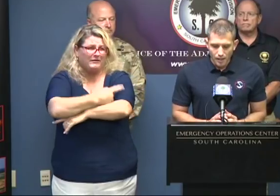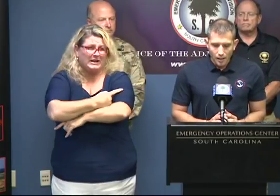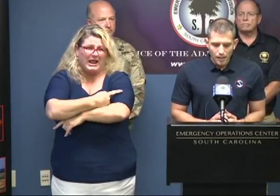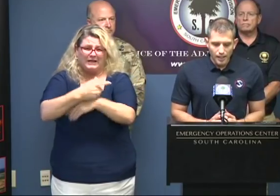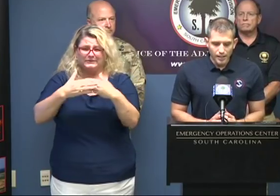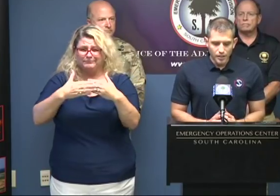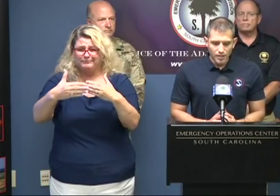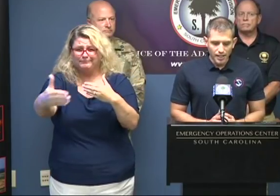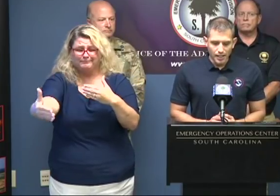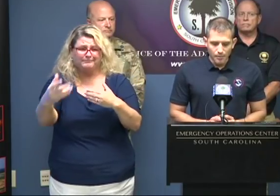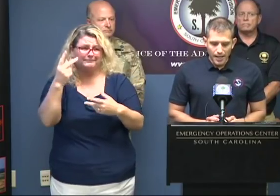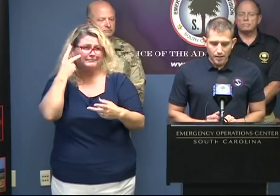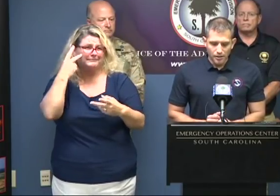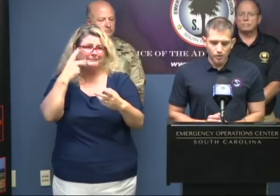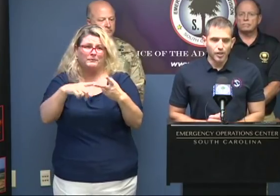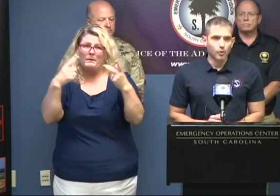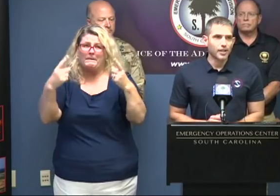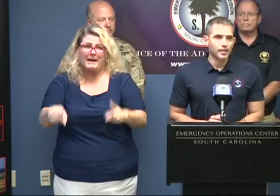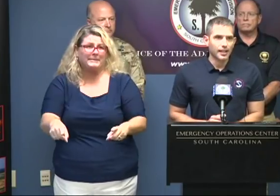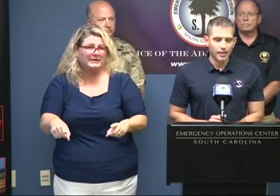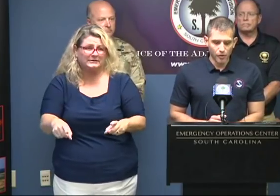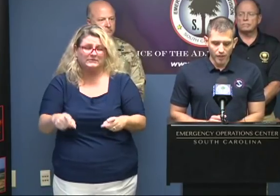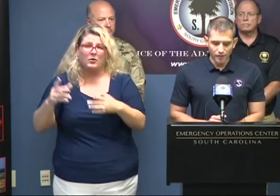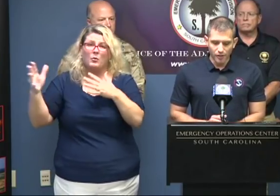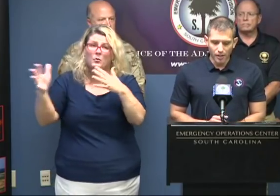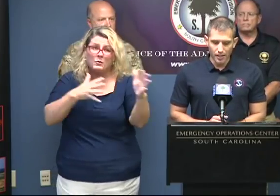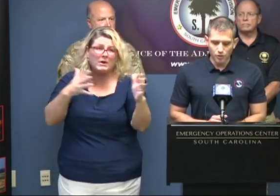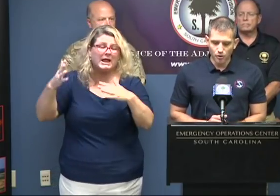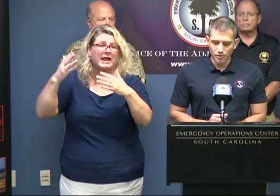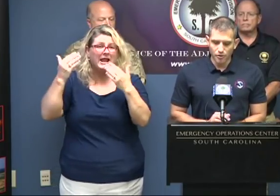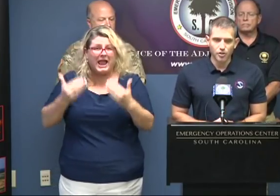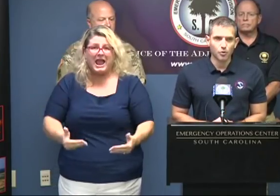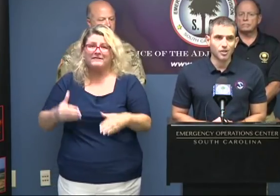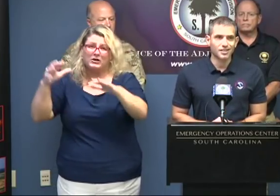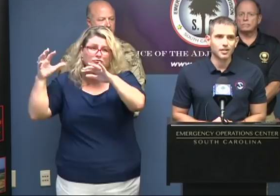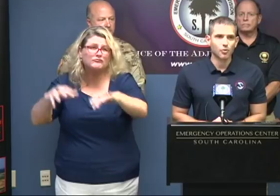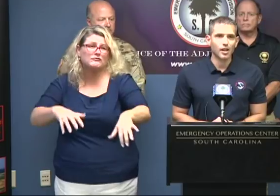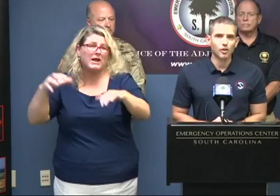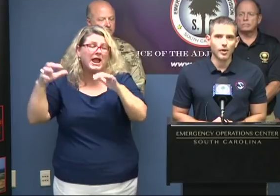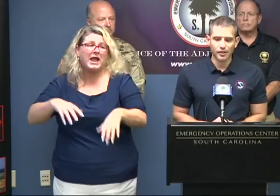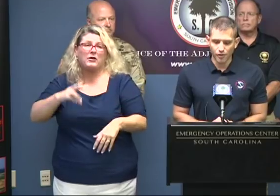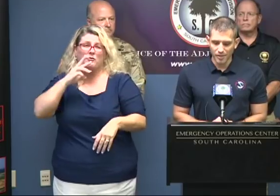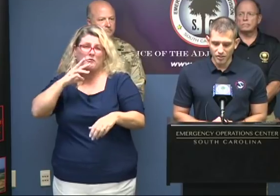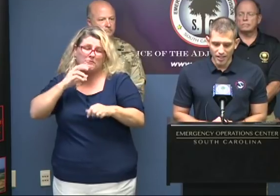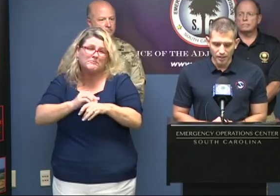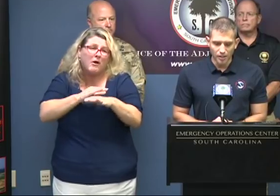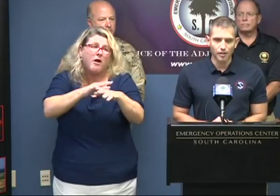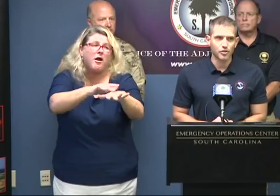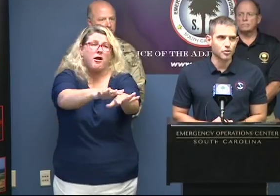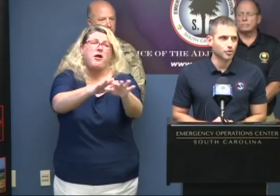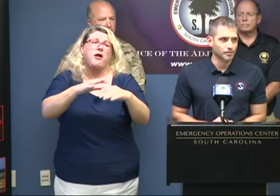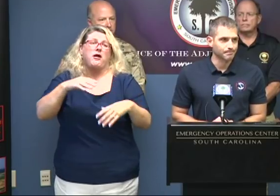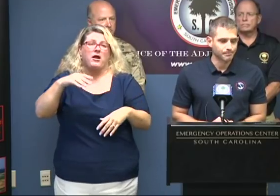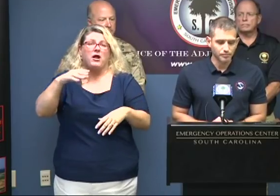In addition, any impacts, including wind, heavy rainfall, and storm surge will extend well away from the center of the storm.